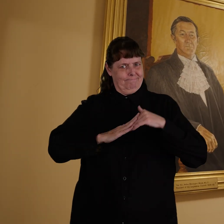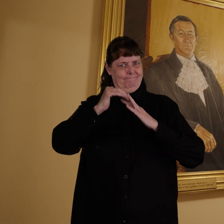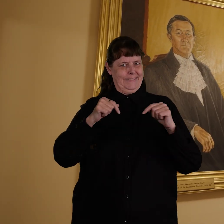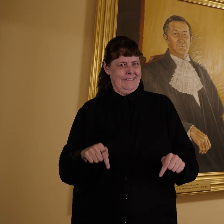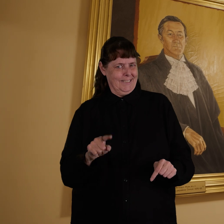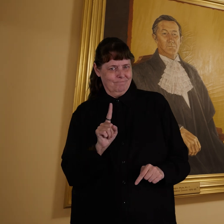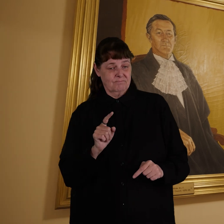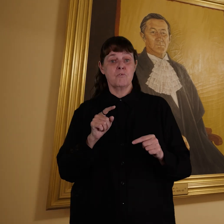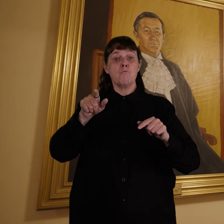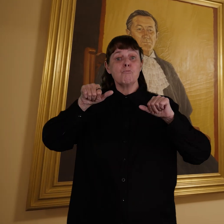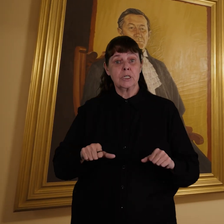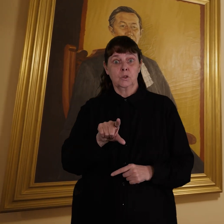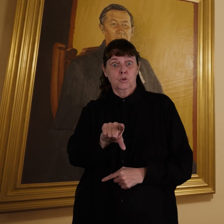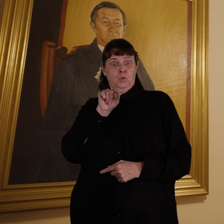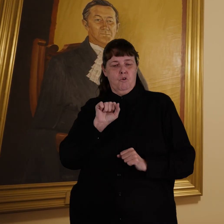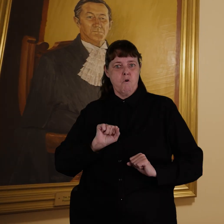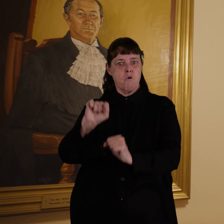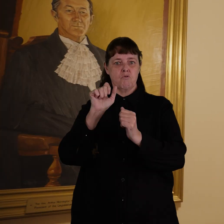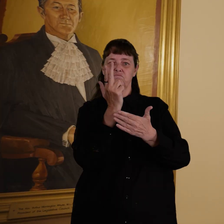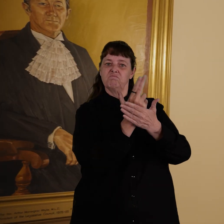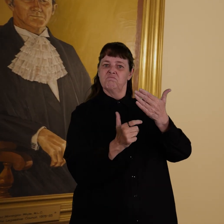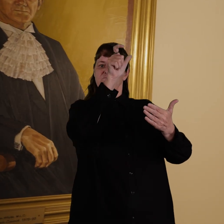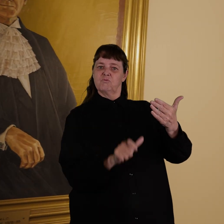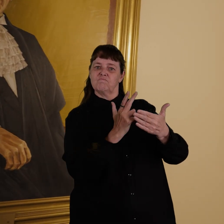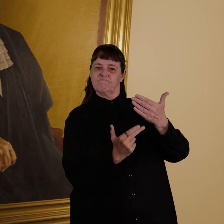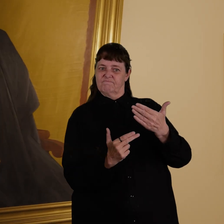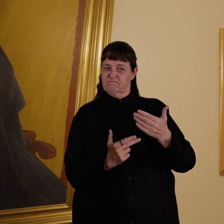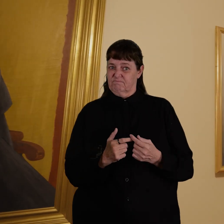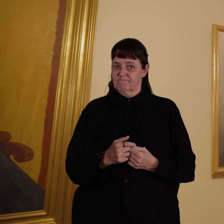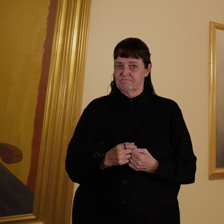has developed through the presidents choosing their own artists is that we have a collection